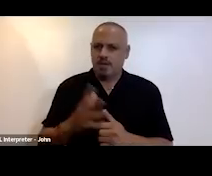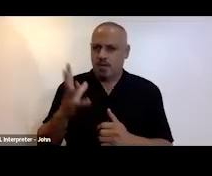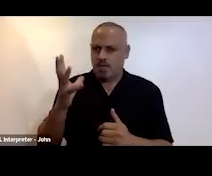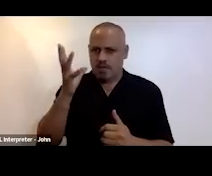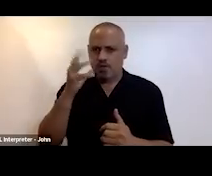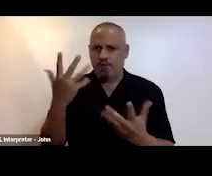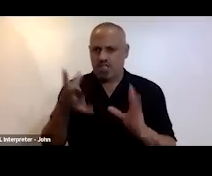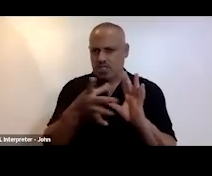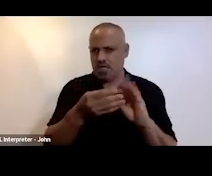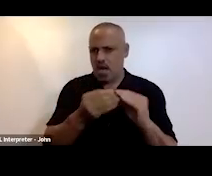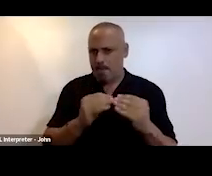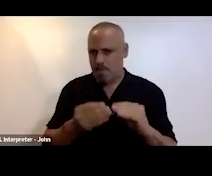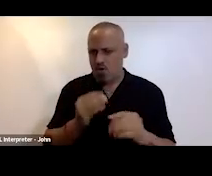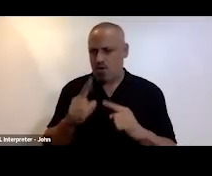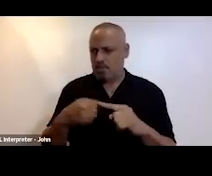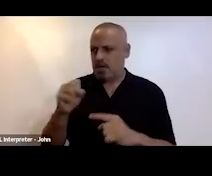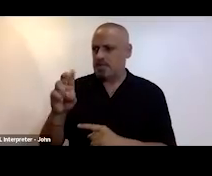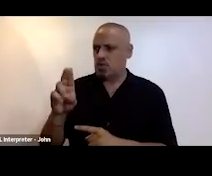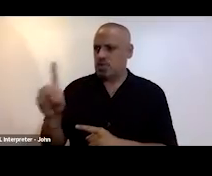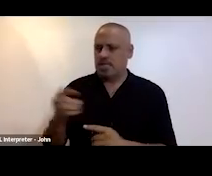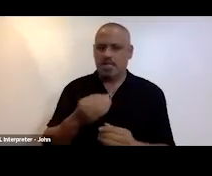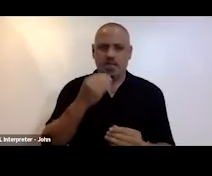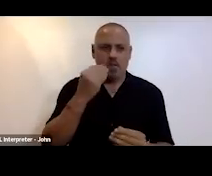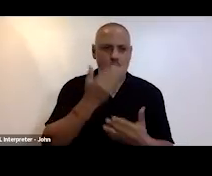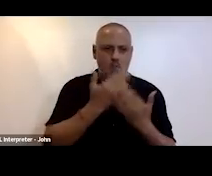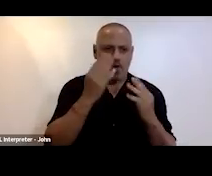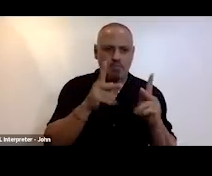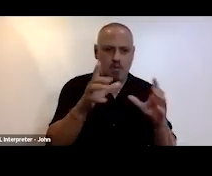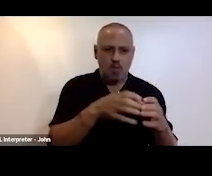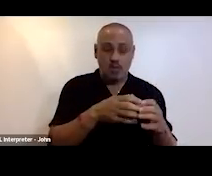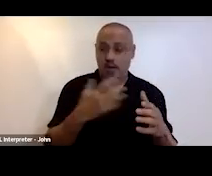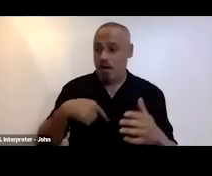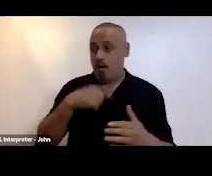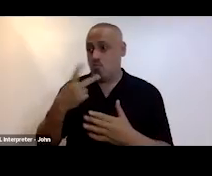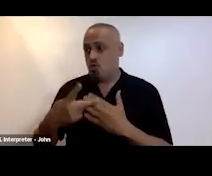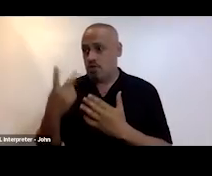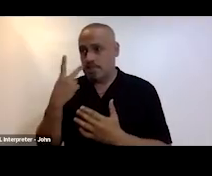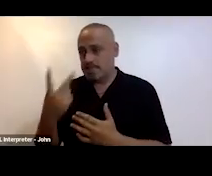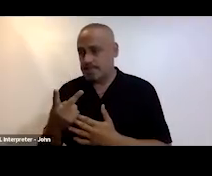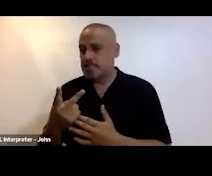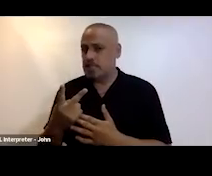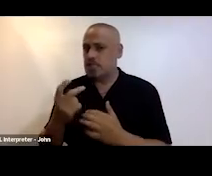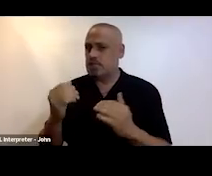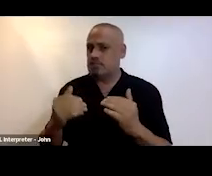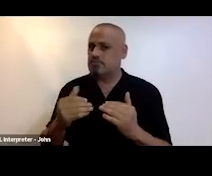about substance use in the homeless population. What we see in our programs, and it's likely highly underreported.